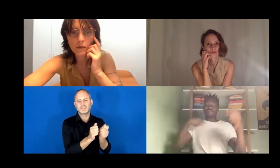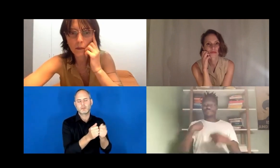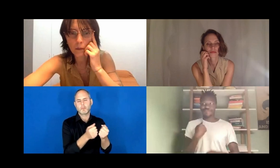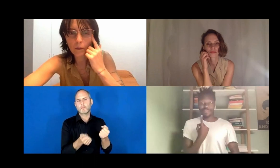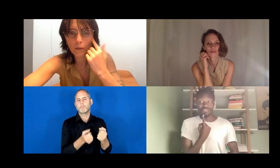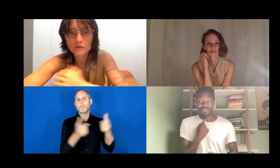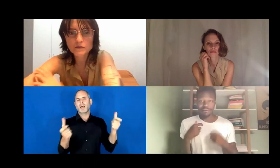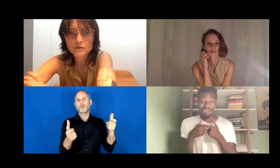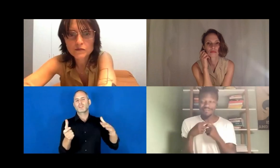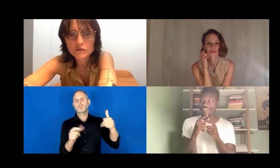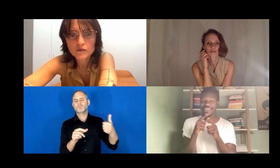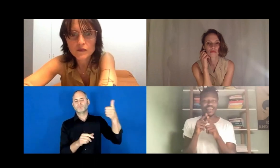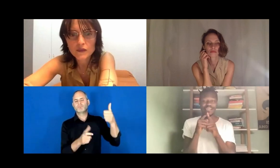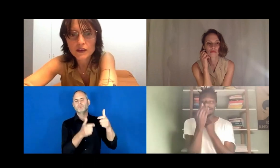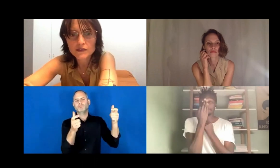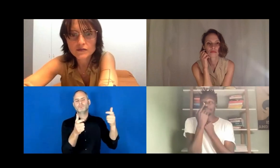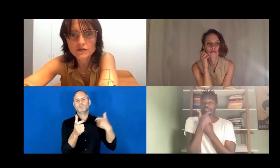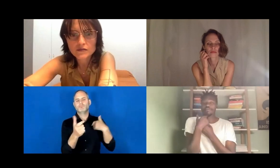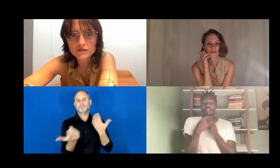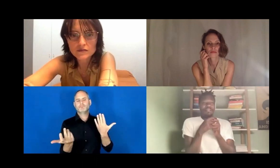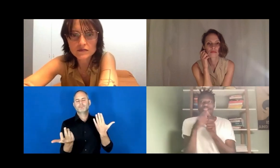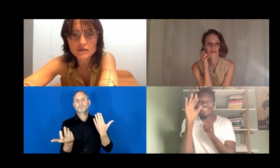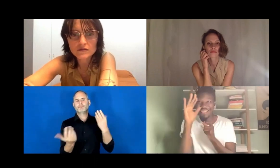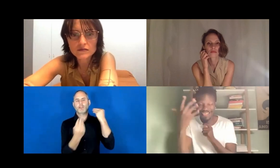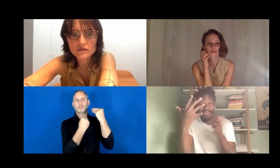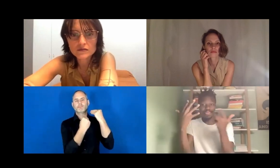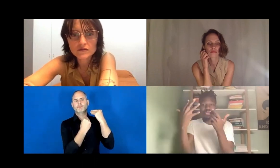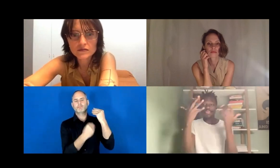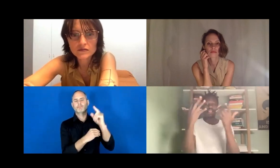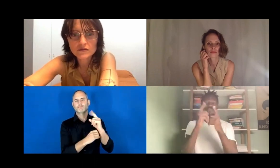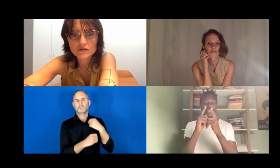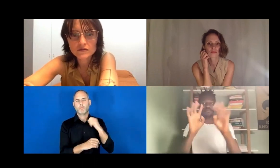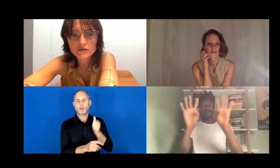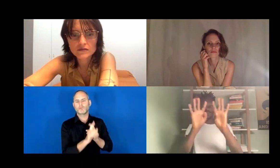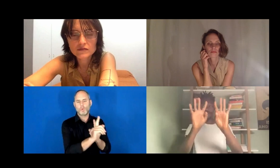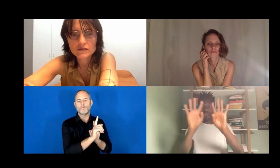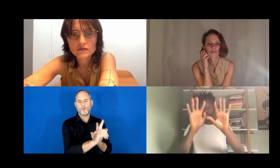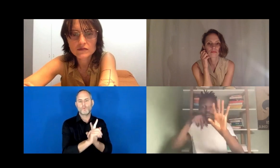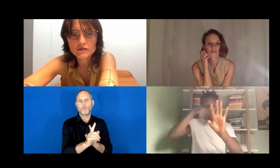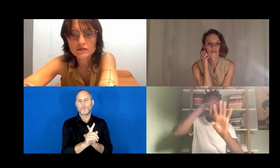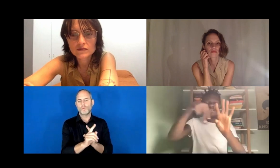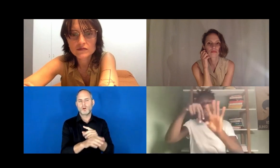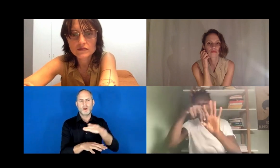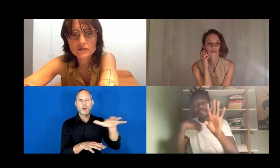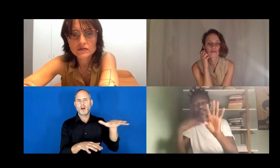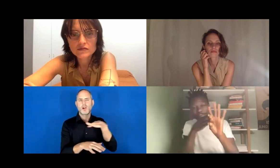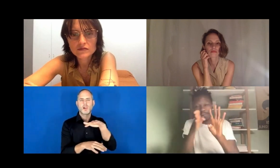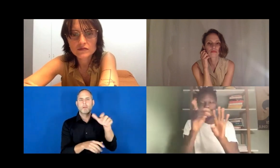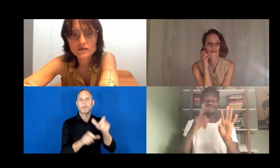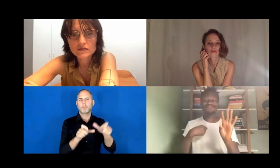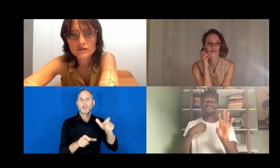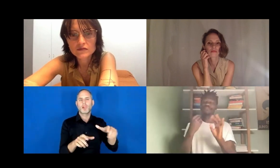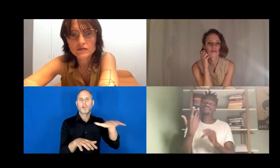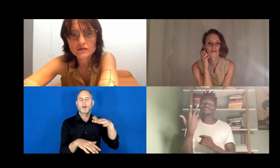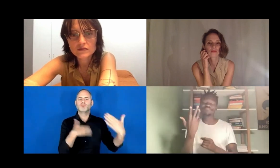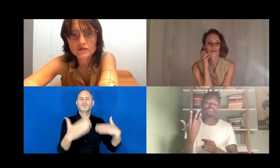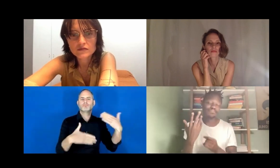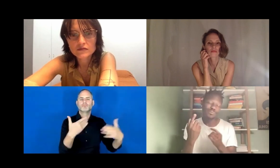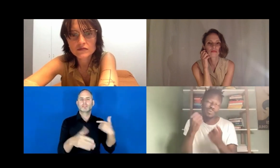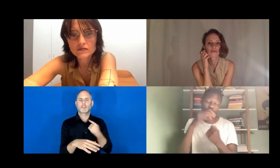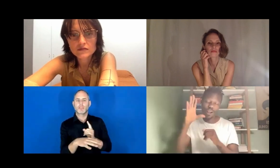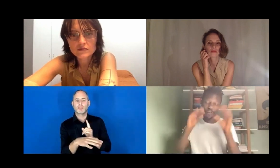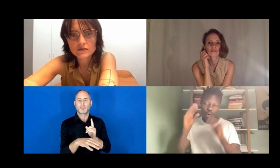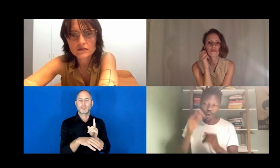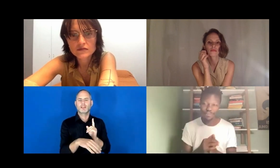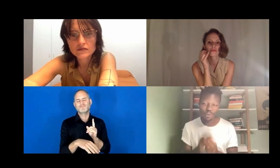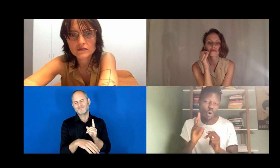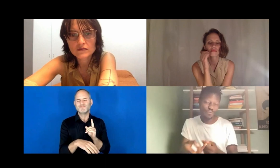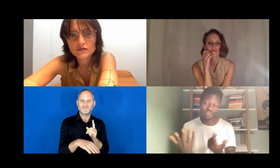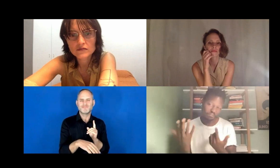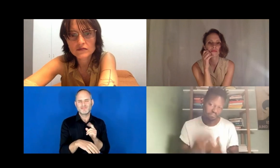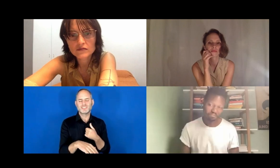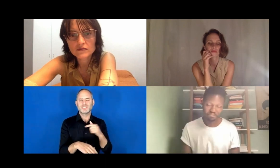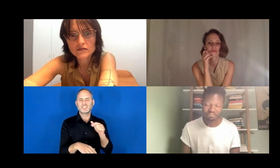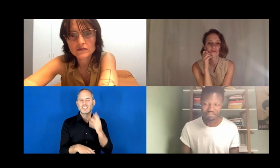But, of course, that's just me. If I struggle to find my way, of course, sometimes there are people that are in my way,